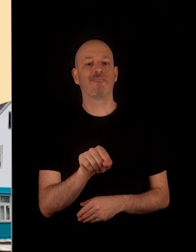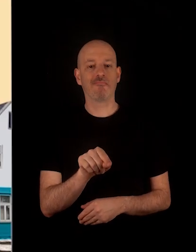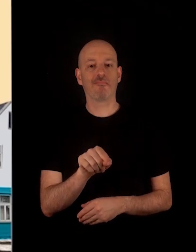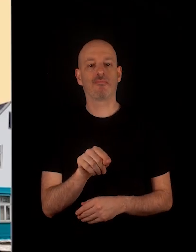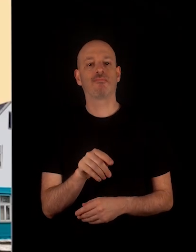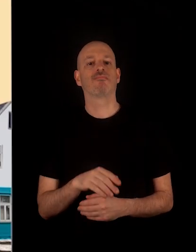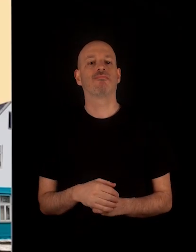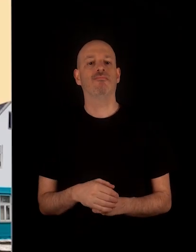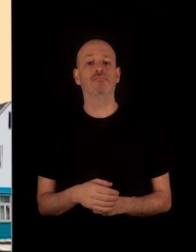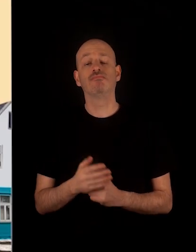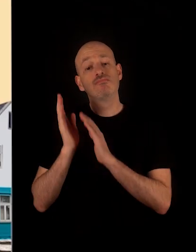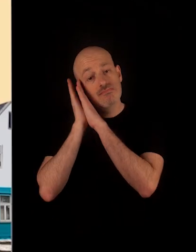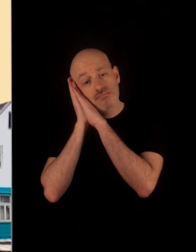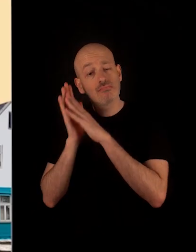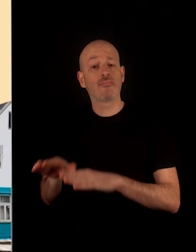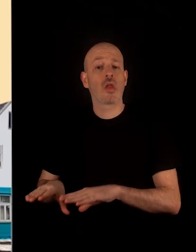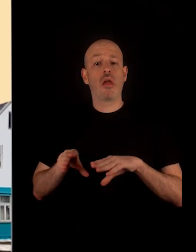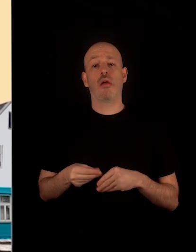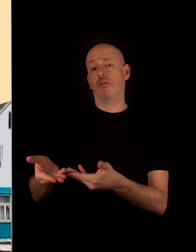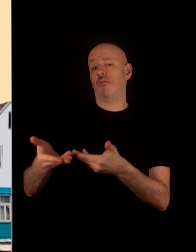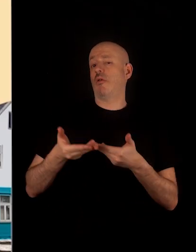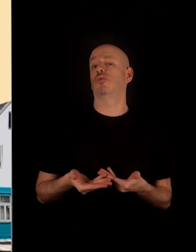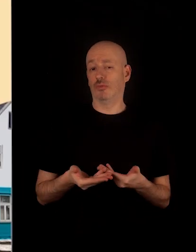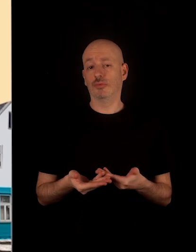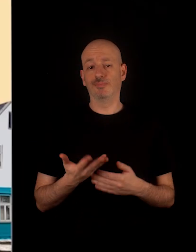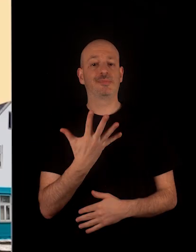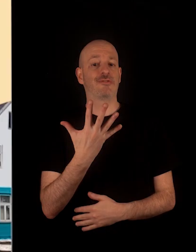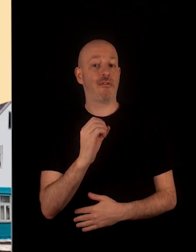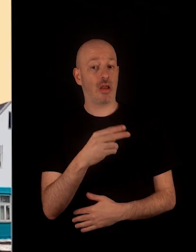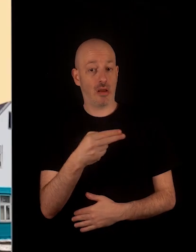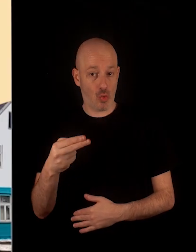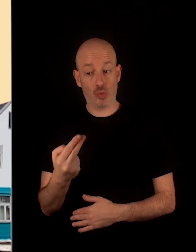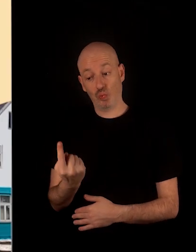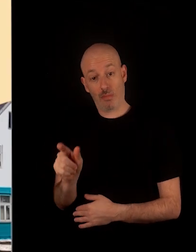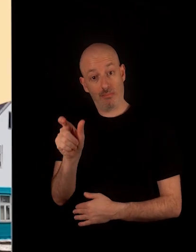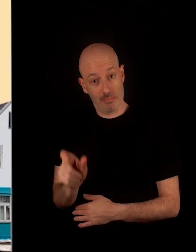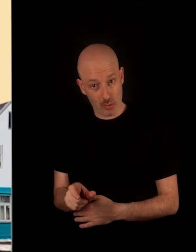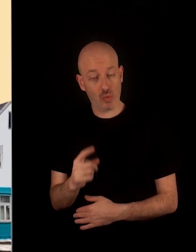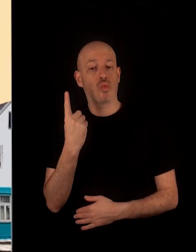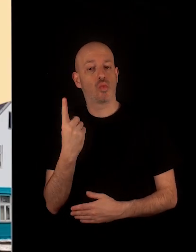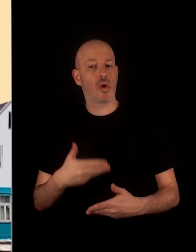This call is open until March and a new call will open in autumn 2026.